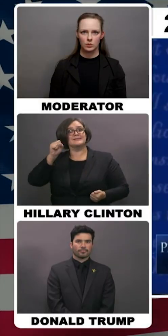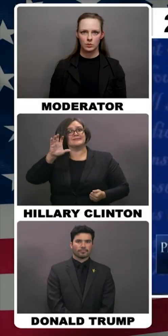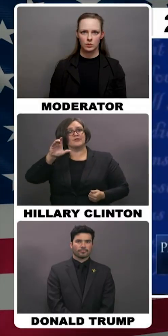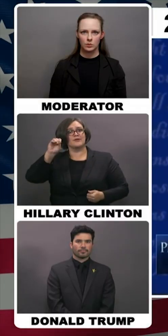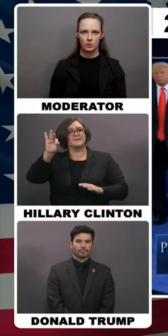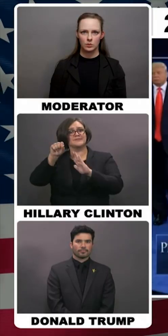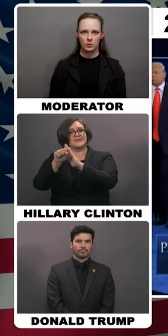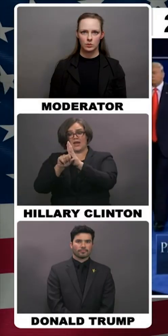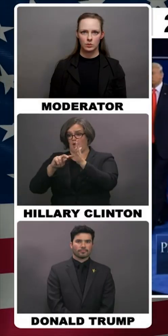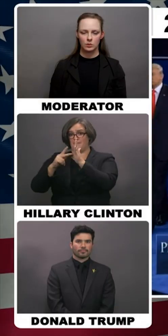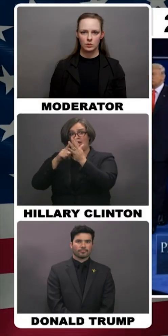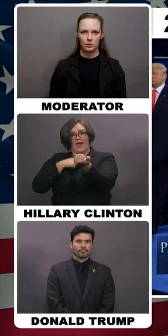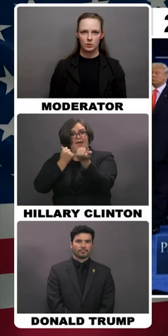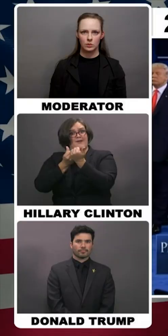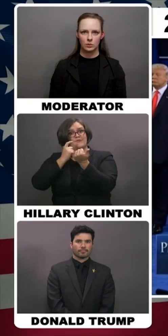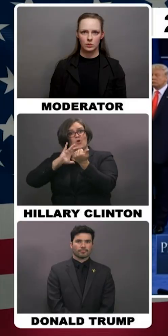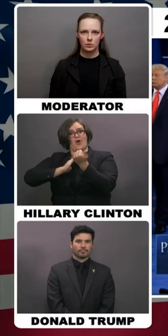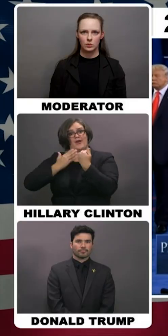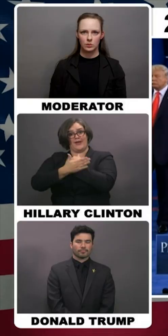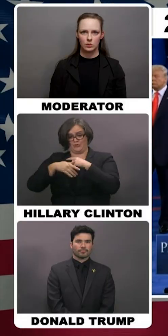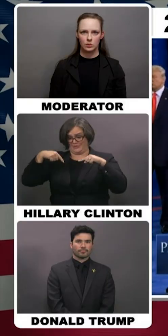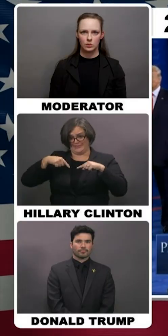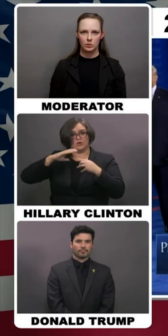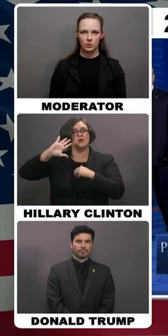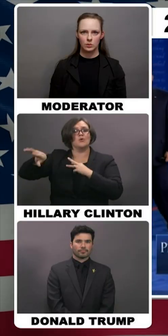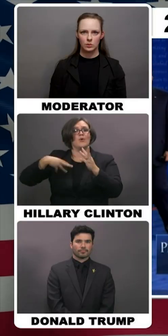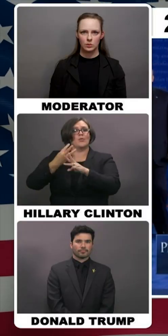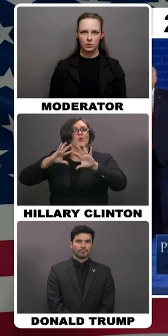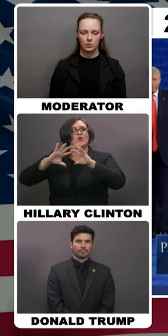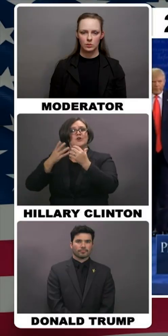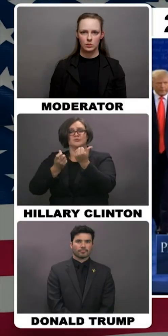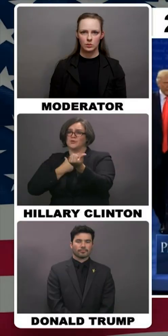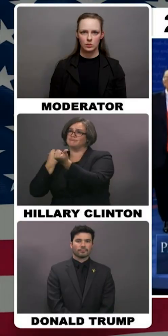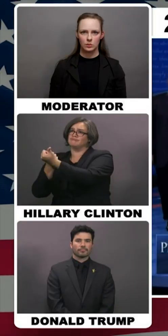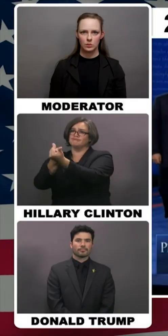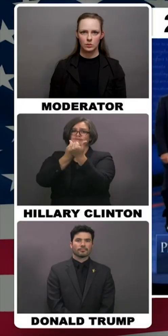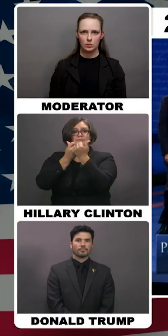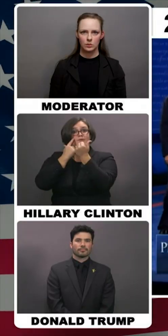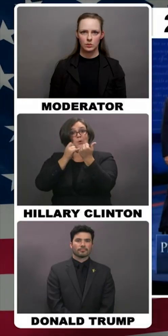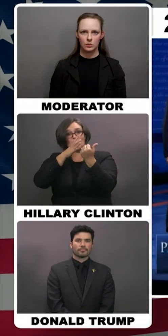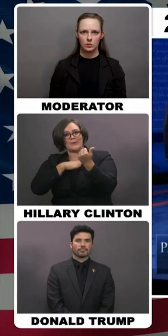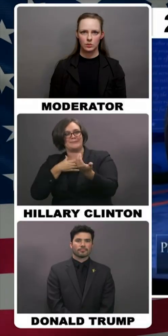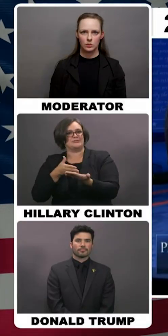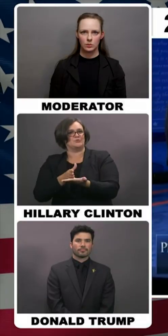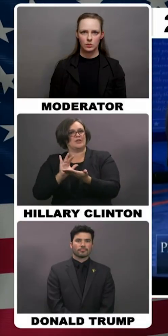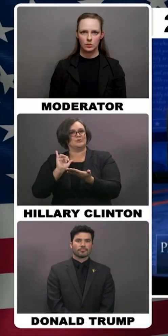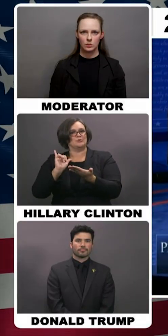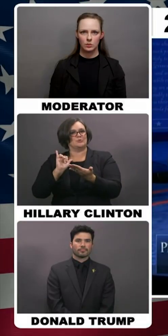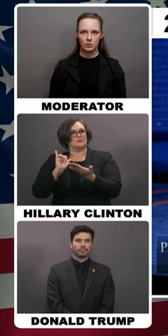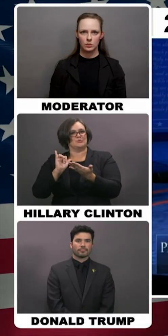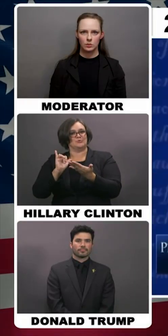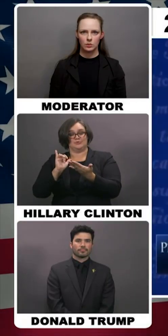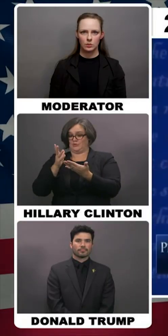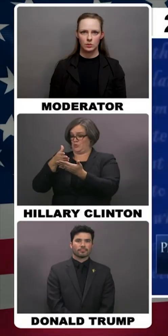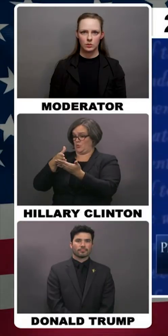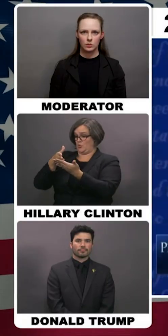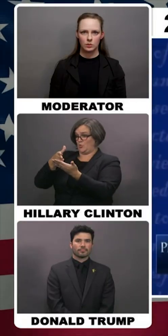but also advocating for women's rights to make sure that women had a decent chance